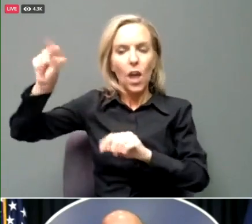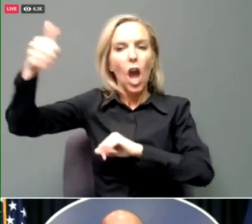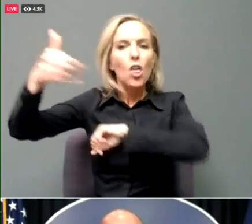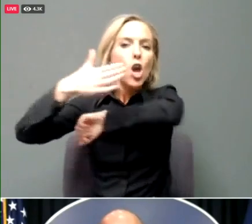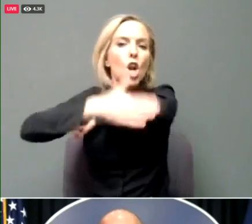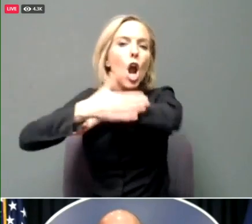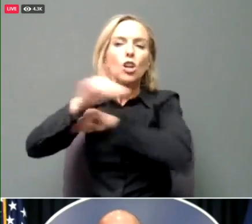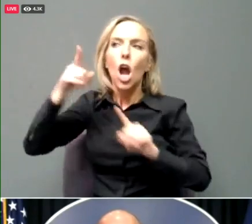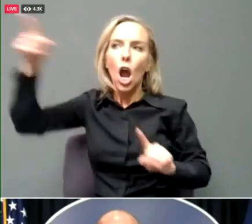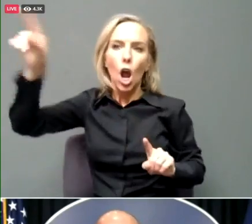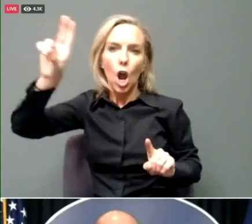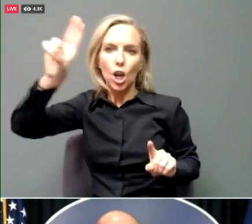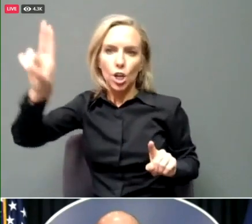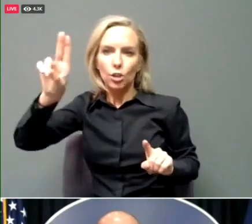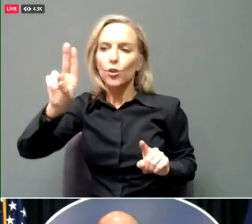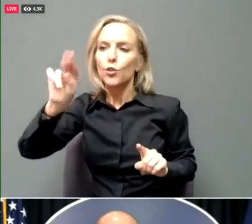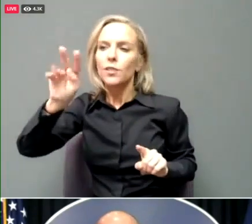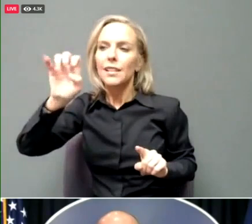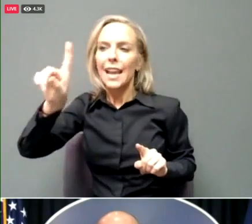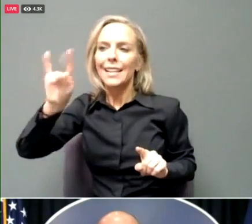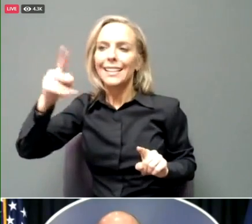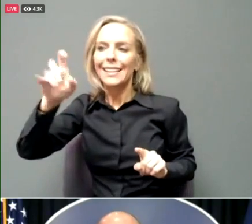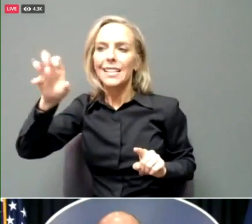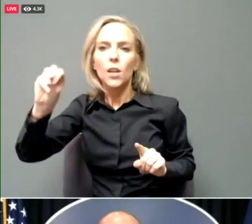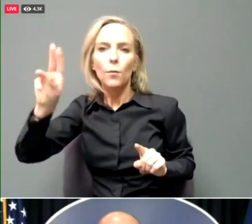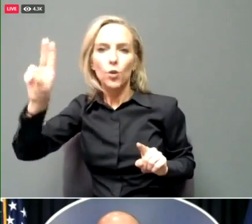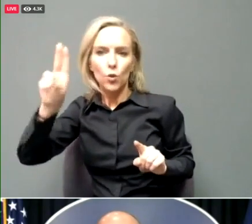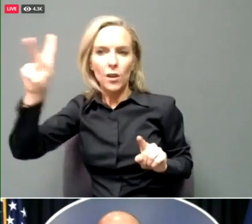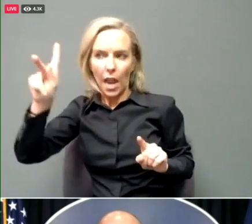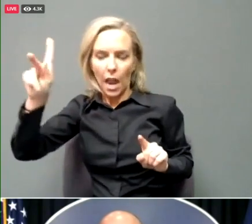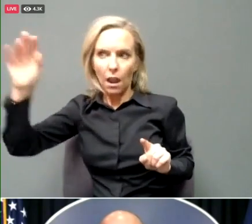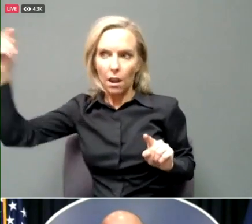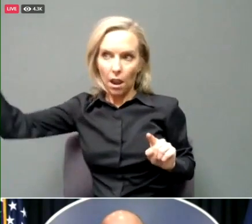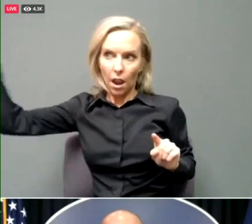more contagious. I'm gonna put this in context again in a different way. It